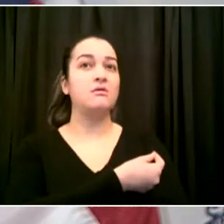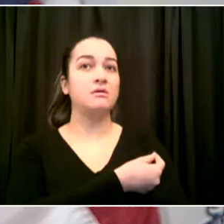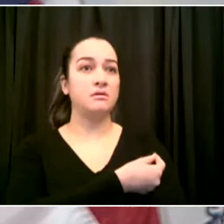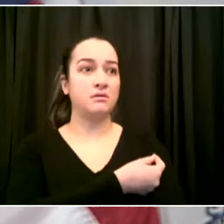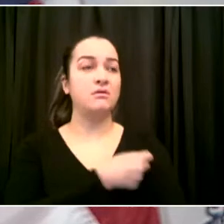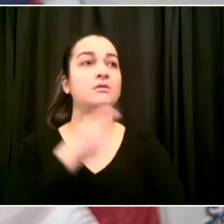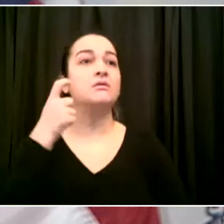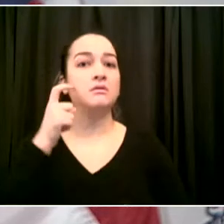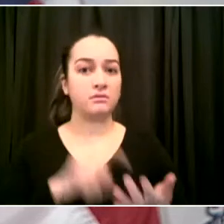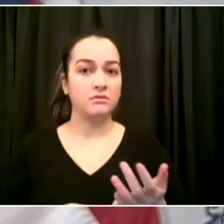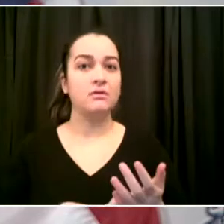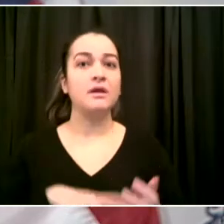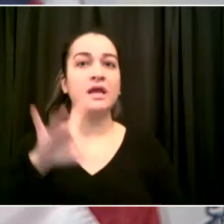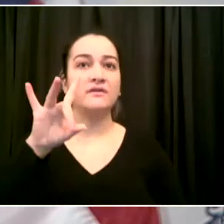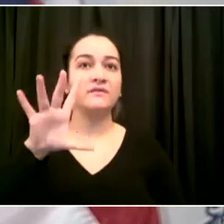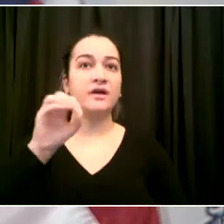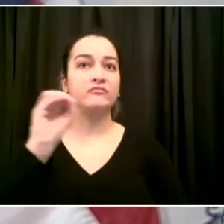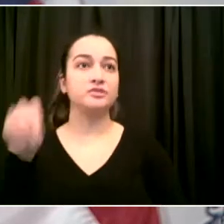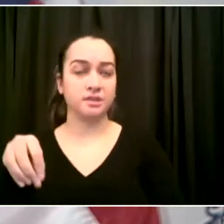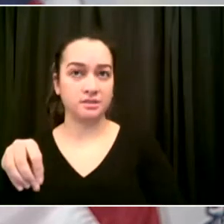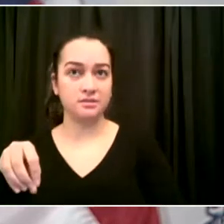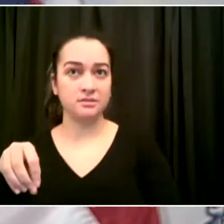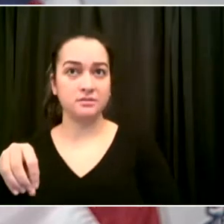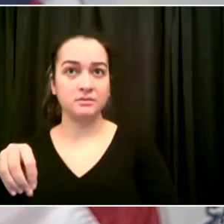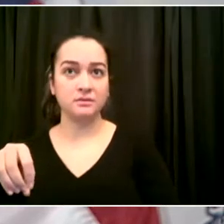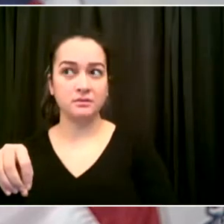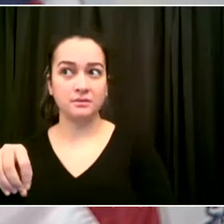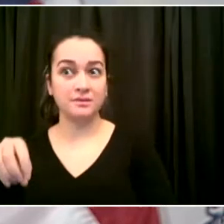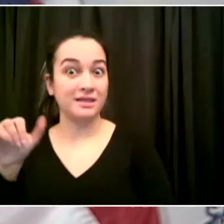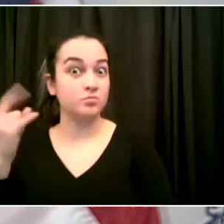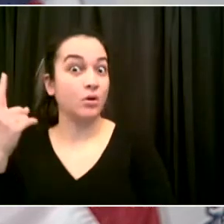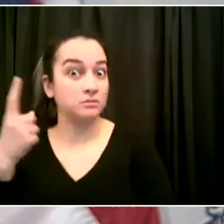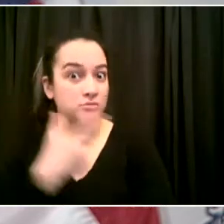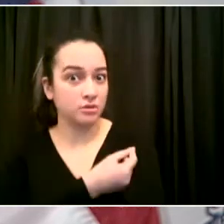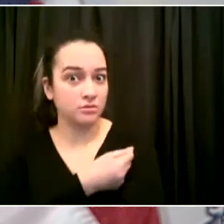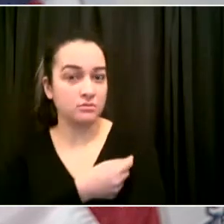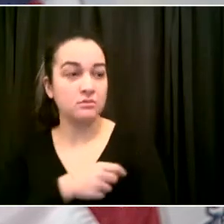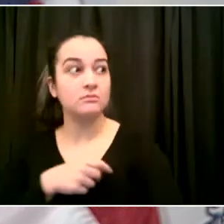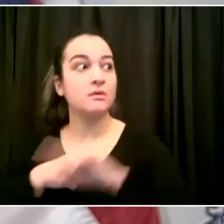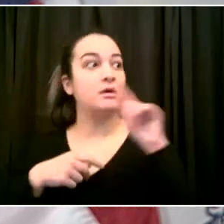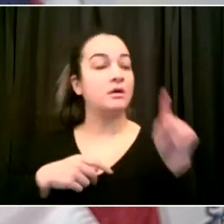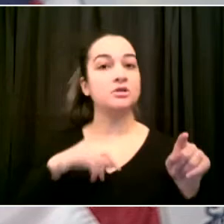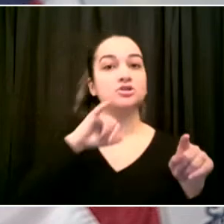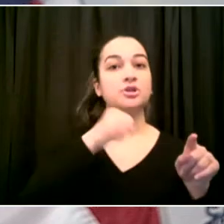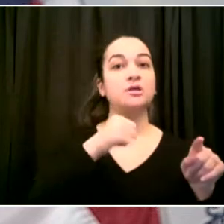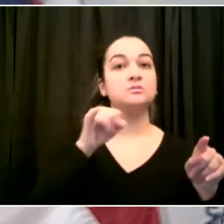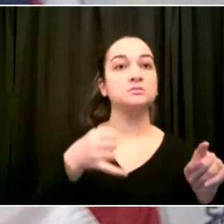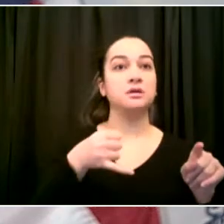SHOT IS S 85% EFFECTIVE WHICH IS MORE THAN THE ONONSE HOT AT